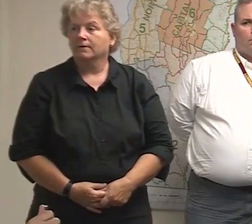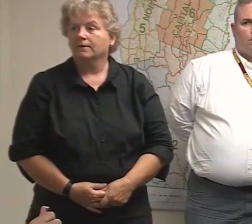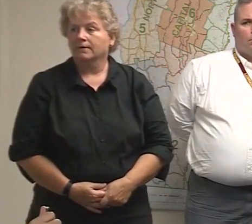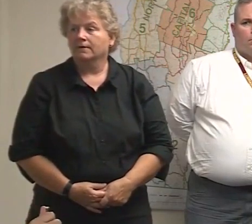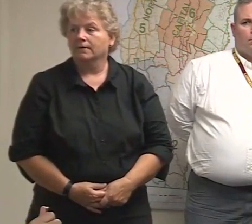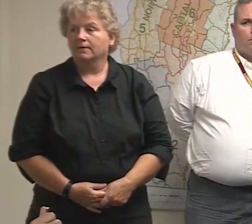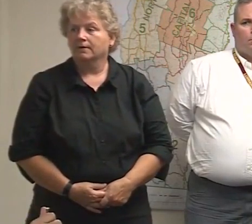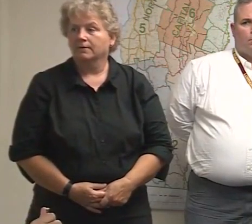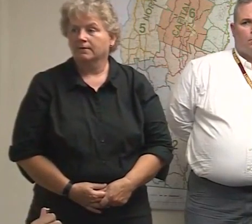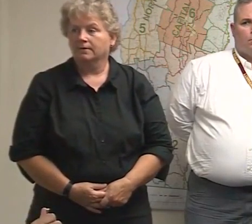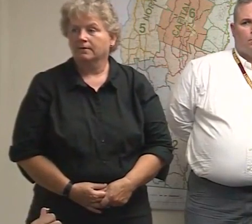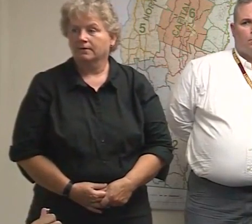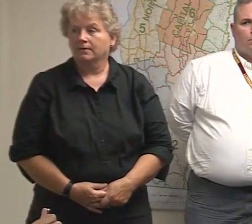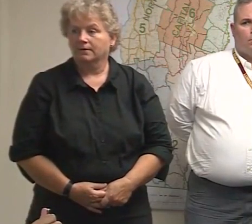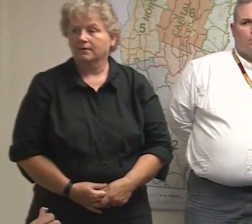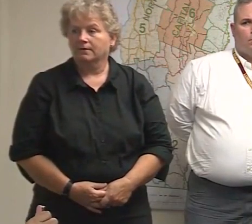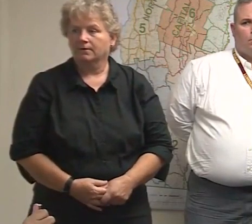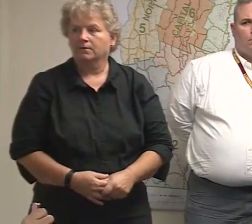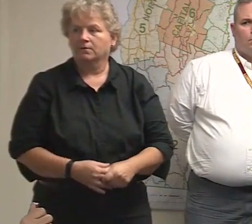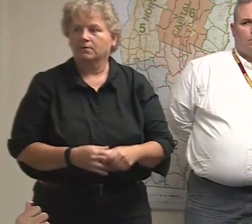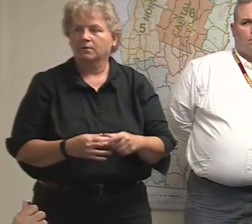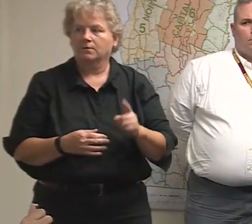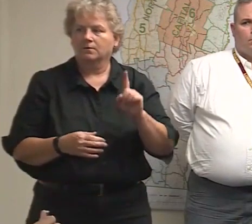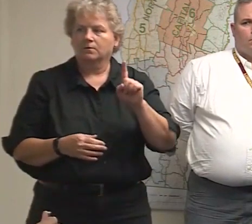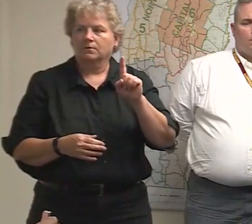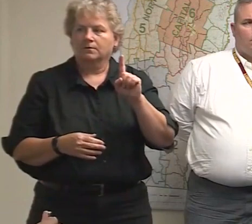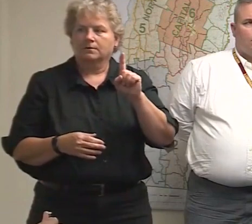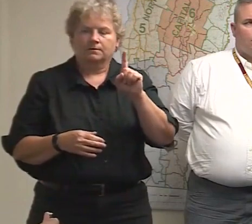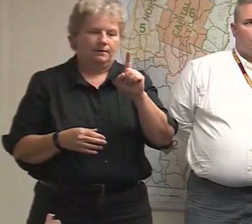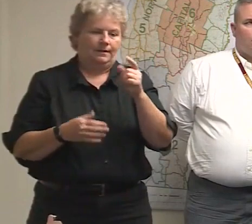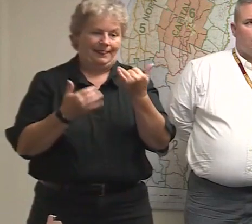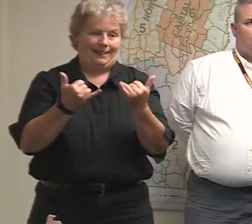AND IT’S DROPPING, BUT IT’S DROPPING VERY SLOWLY.